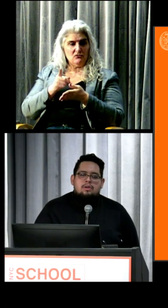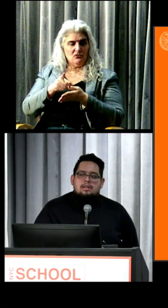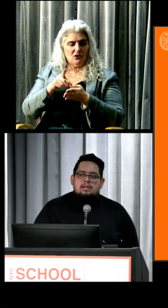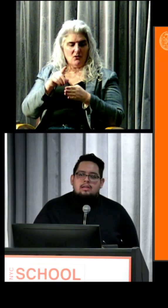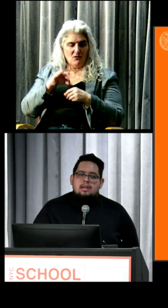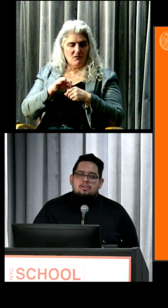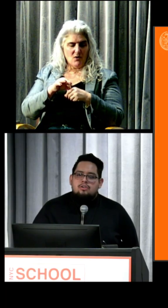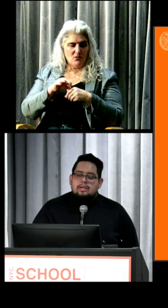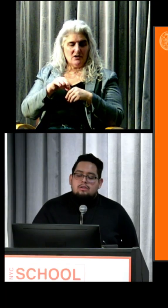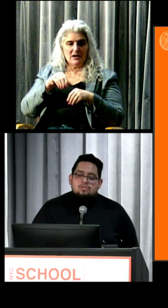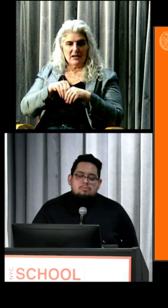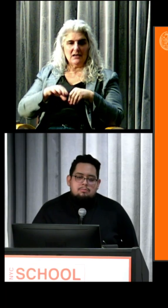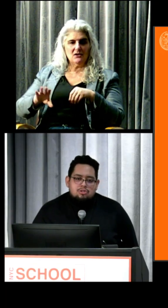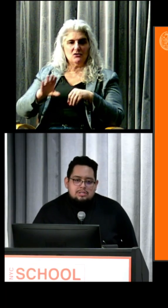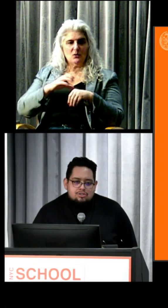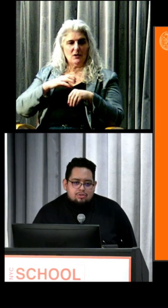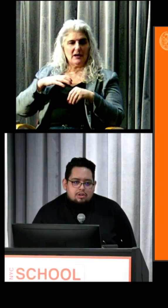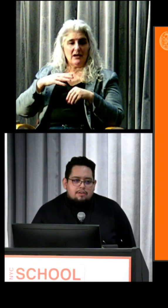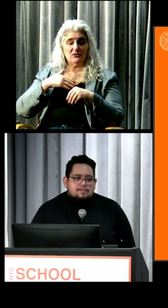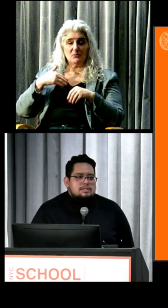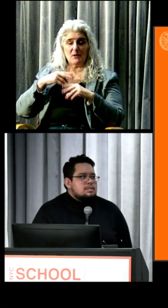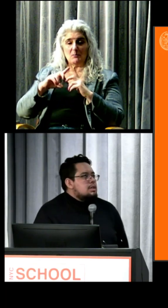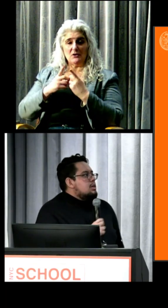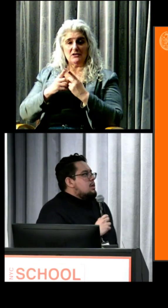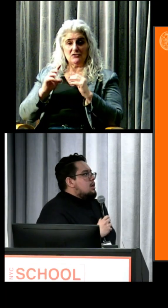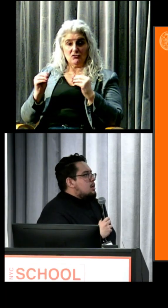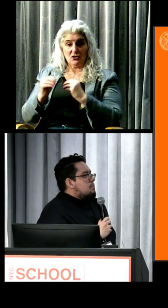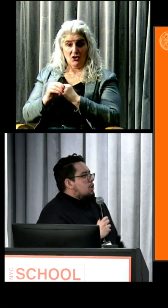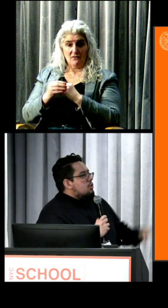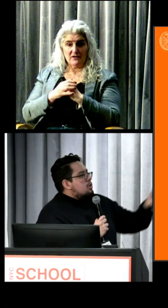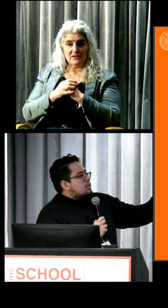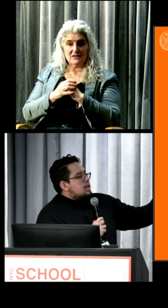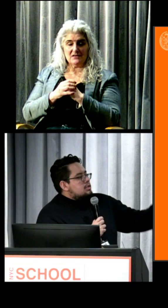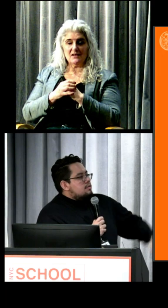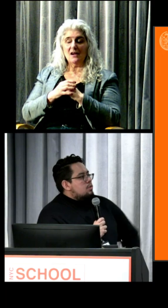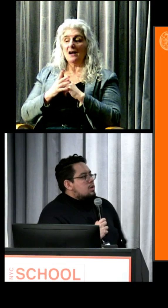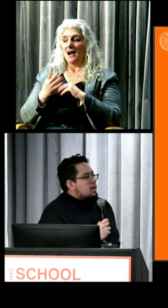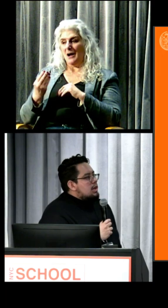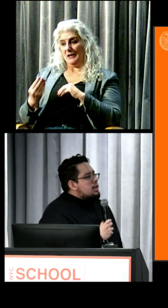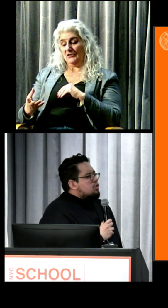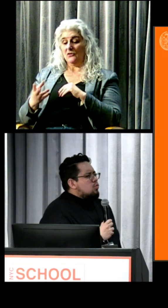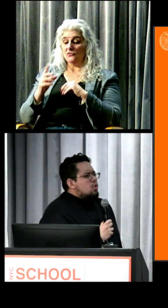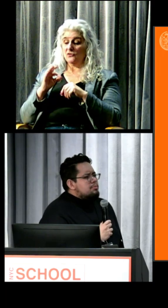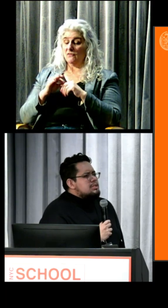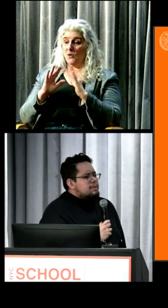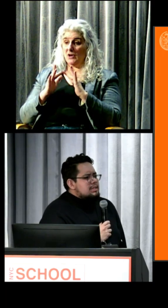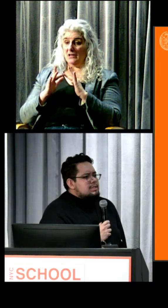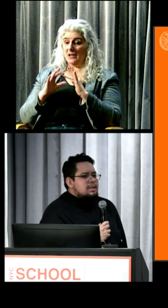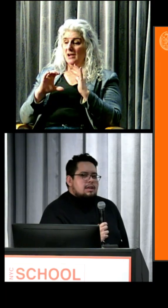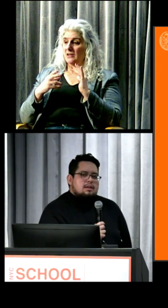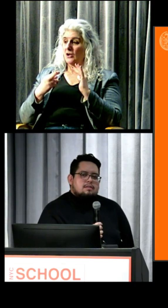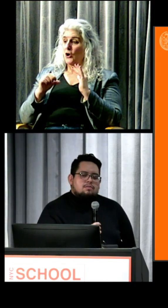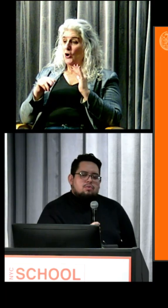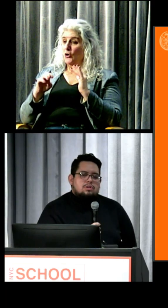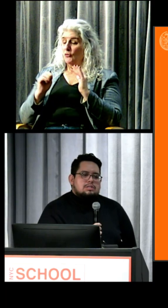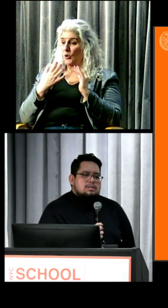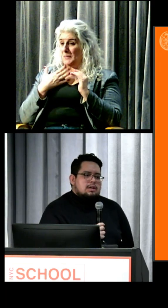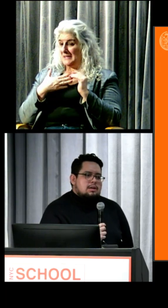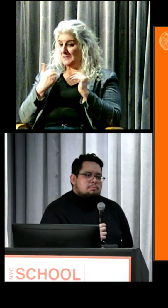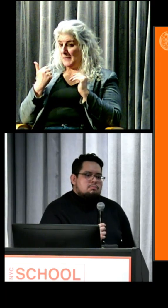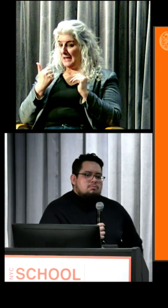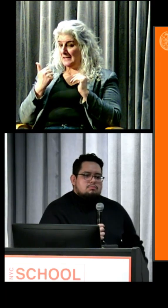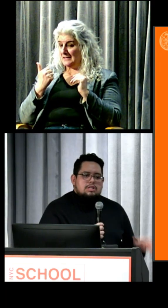Yeah, I think it was really rewarding for us on the team to think about new ways of creating